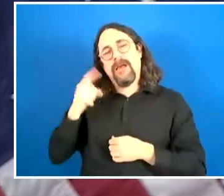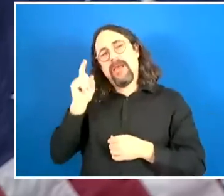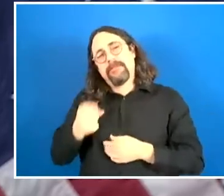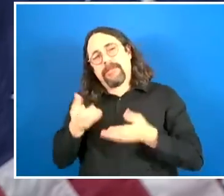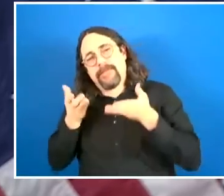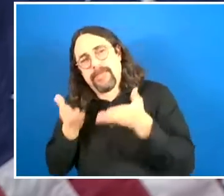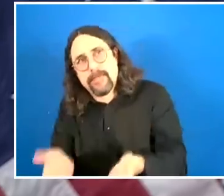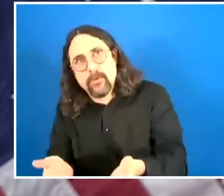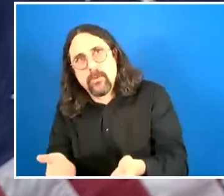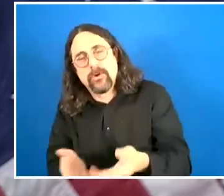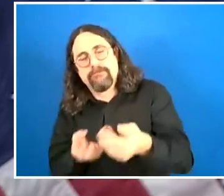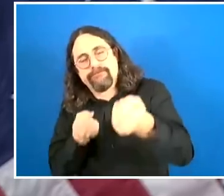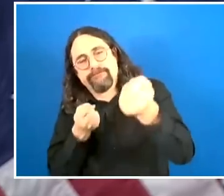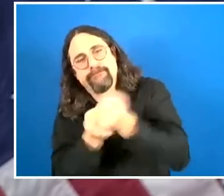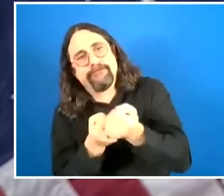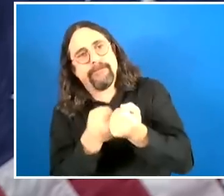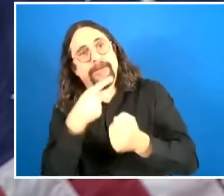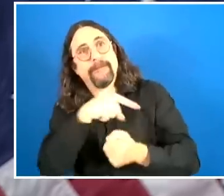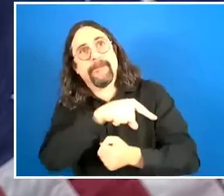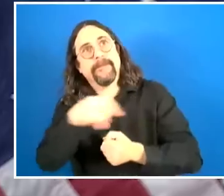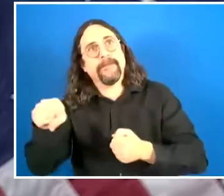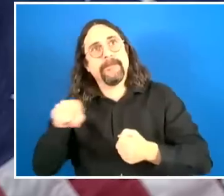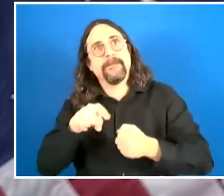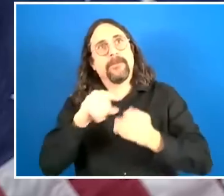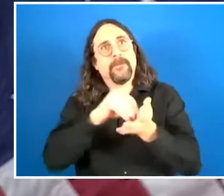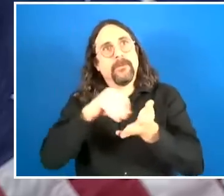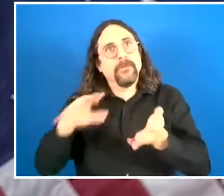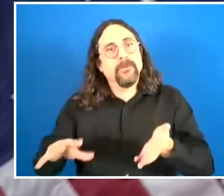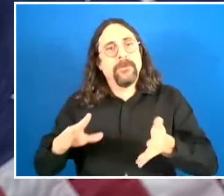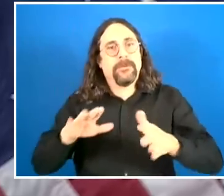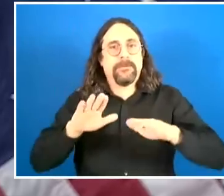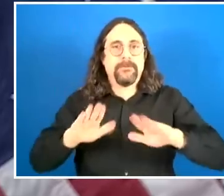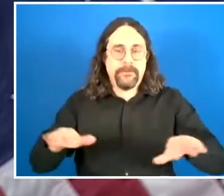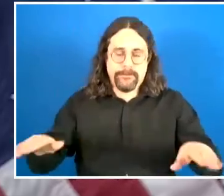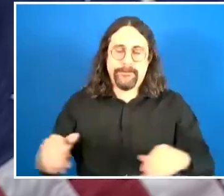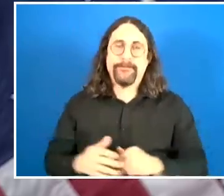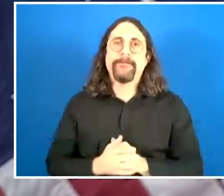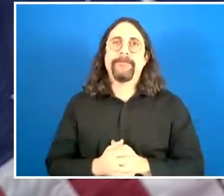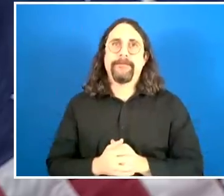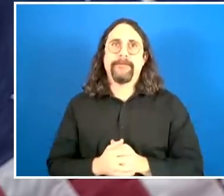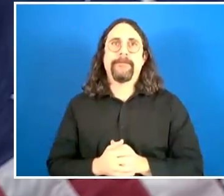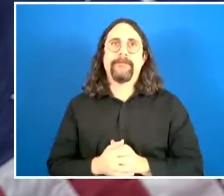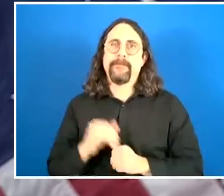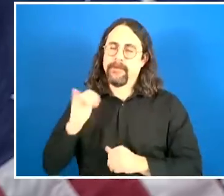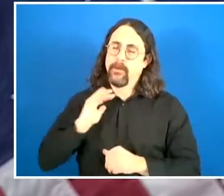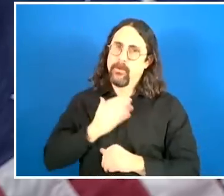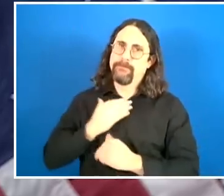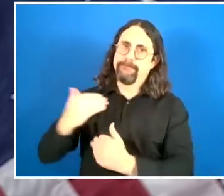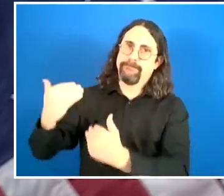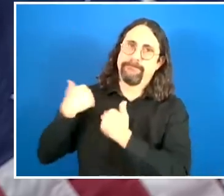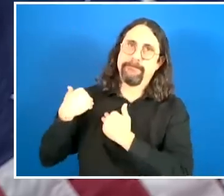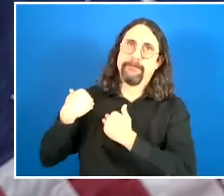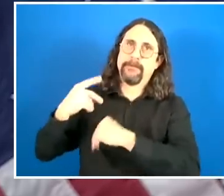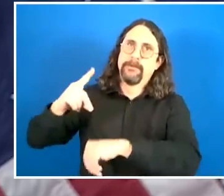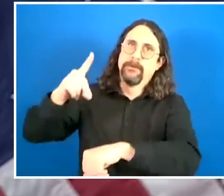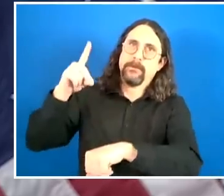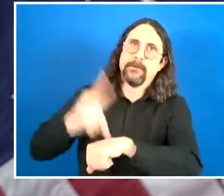HAVE TO BE THERE FOR THEM. WE REALLY HAVE TO UNDERSTAND HOW MUCH THEY'VE EXPERIENC,ED WHO MUCH PAIN THEY'RE GOING THROUGH.